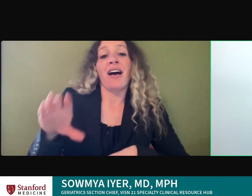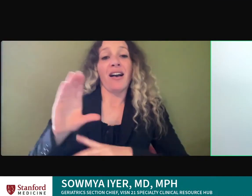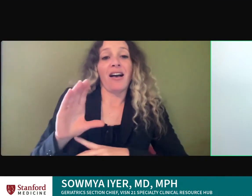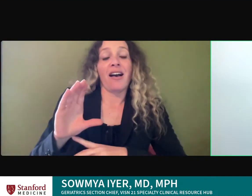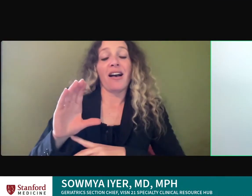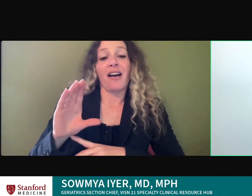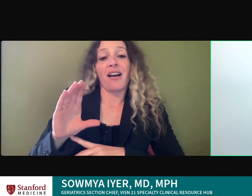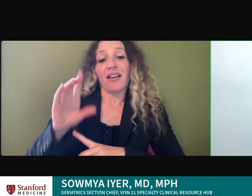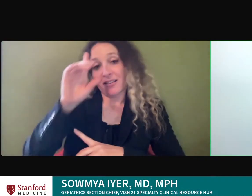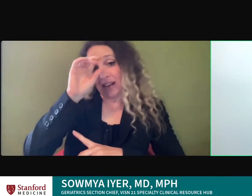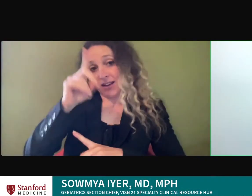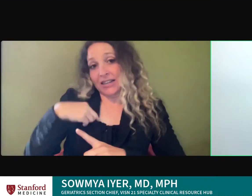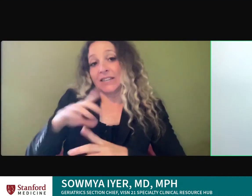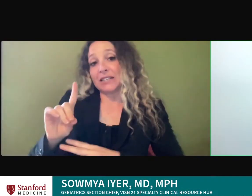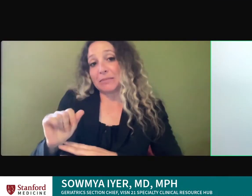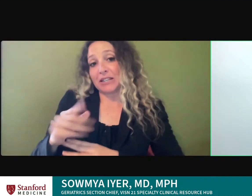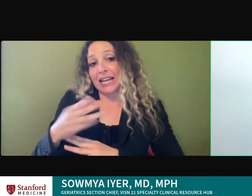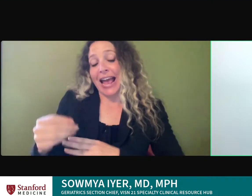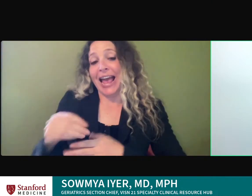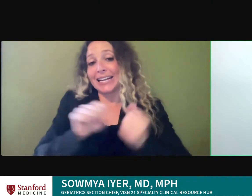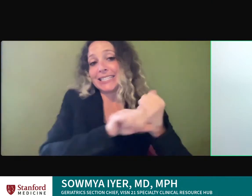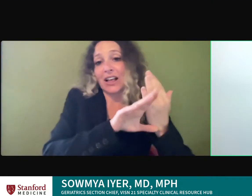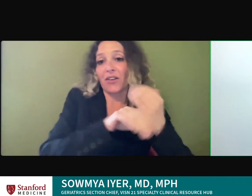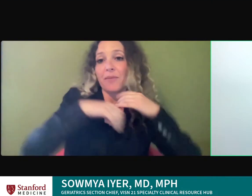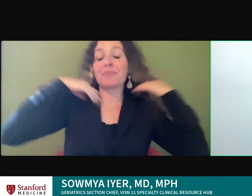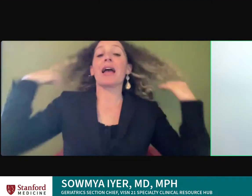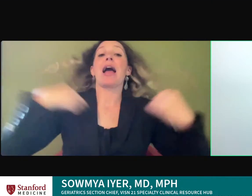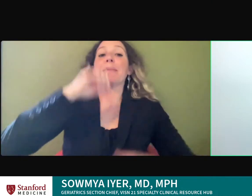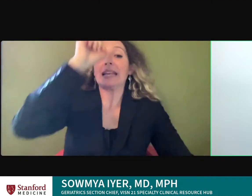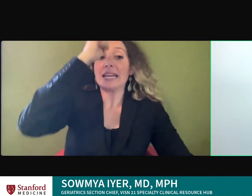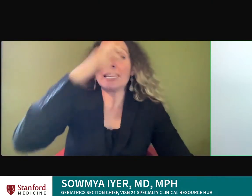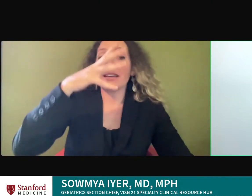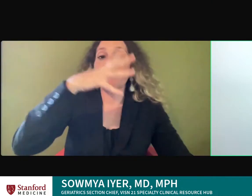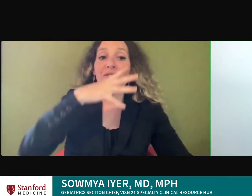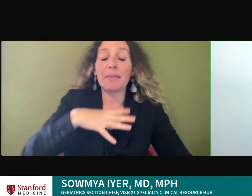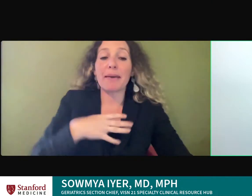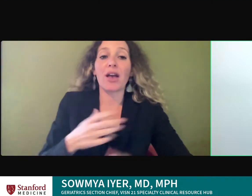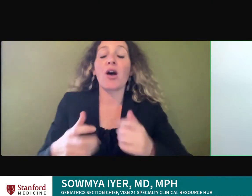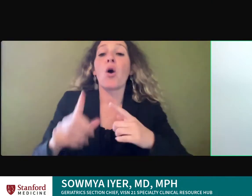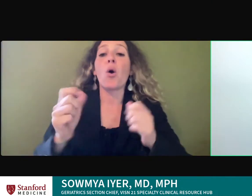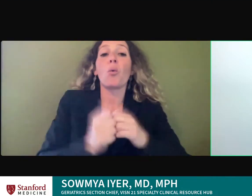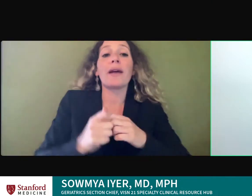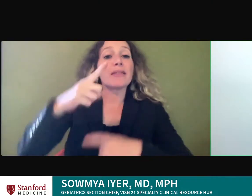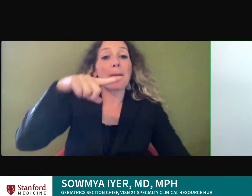My visual description is I'm an Indian female with black curly hair, wearing a green shirt and a